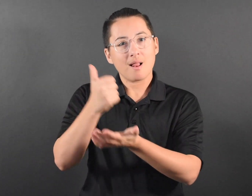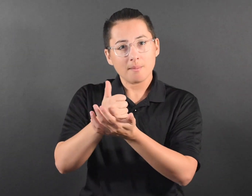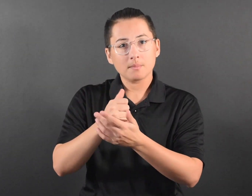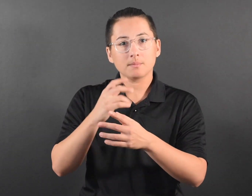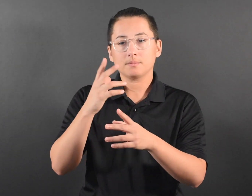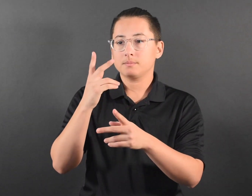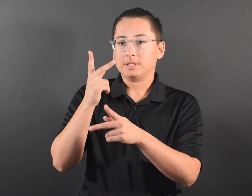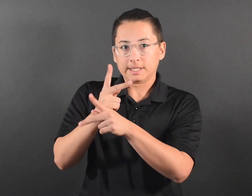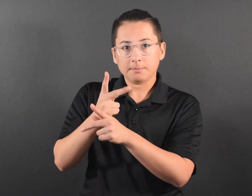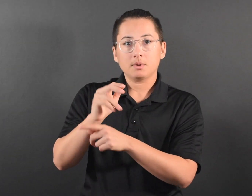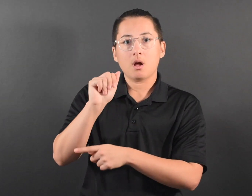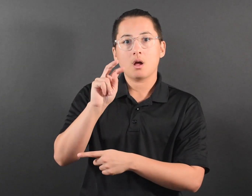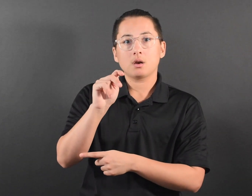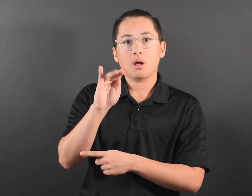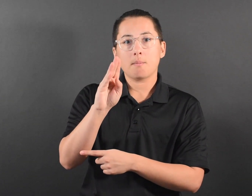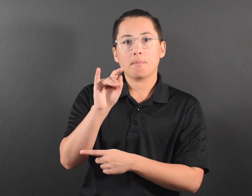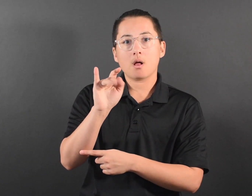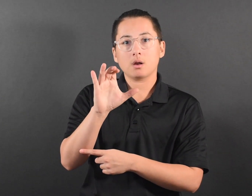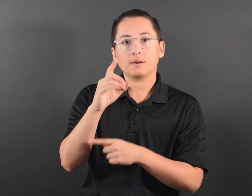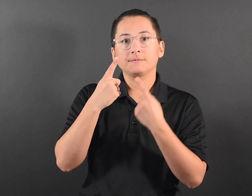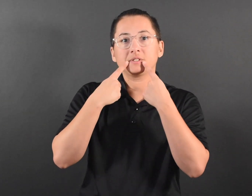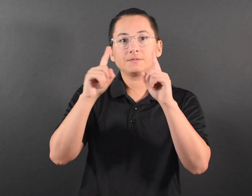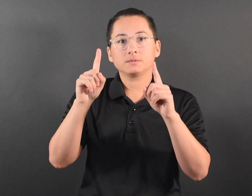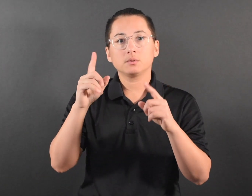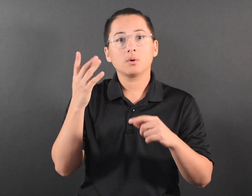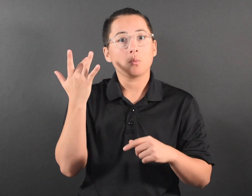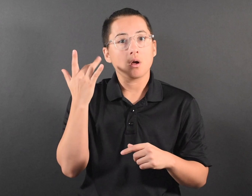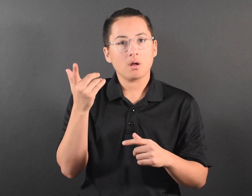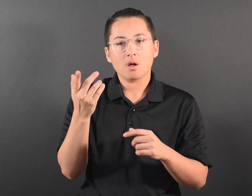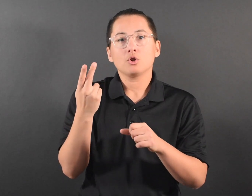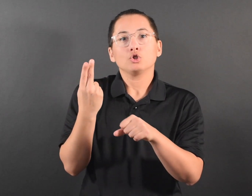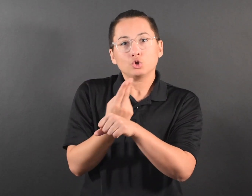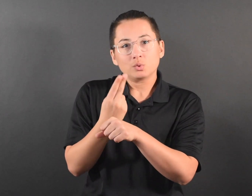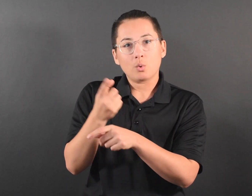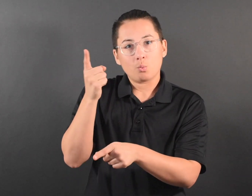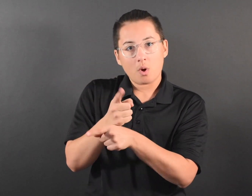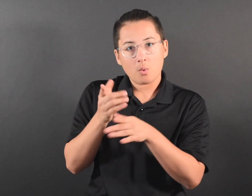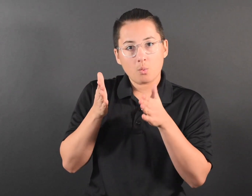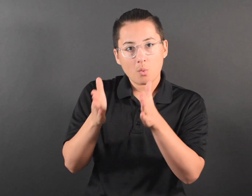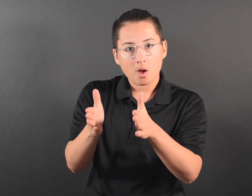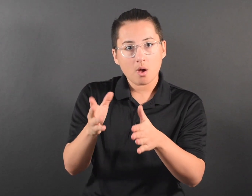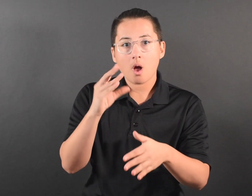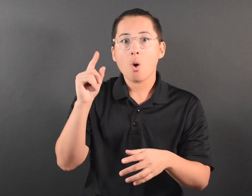Minnesotans can help keep antibiotics effective by using them properly – and only when necessary